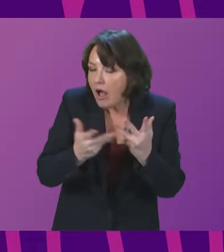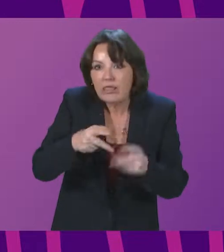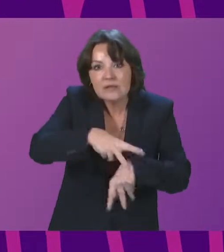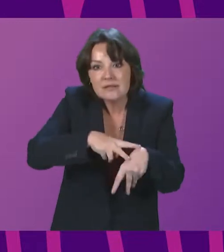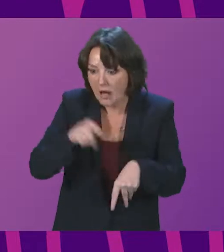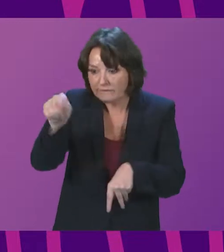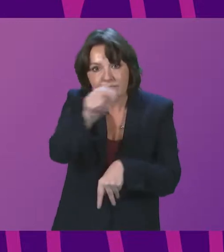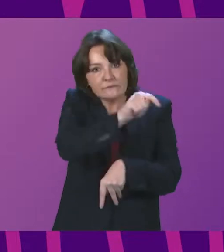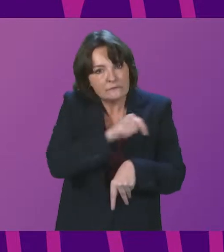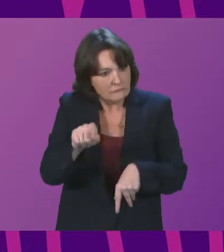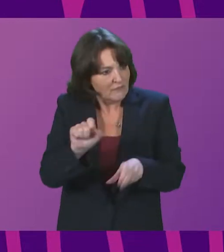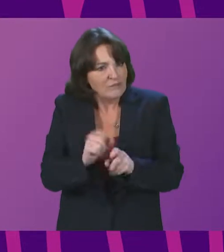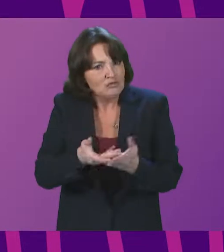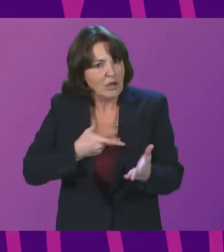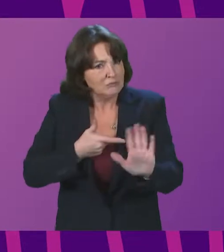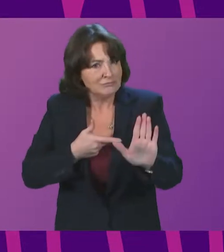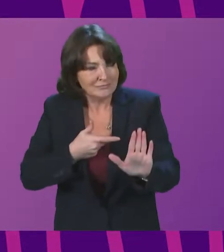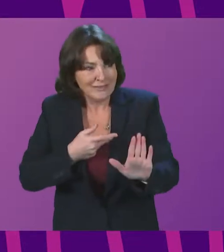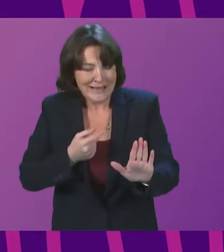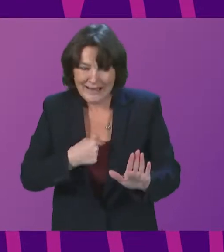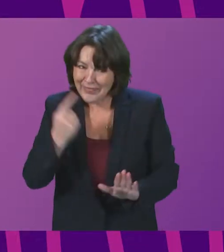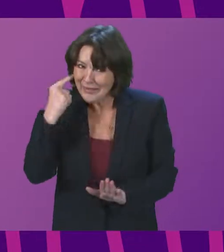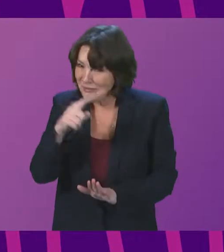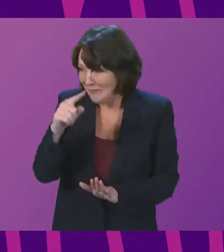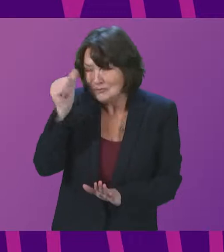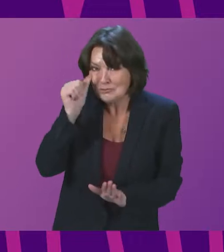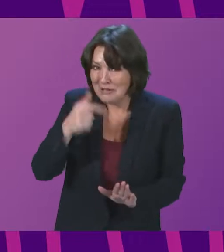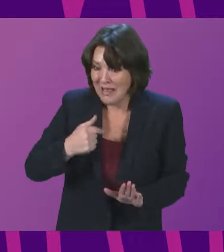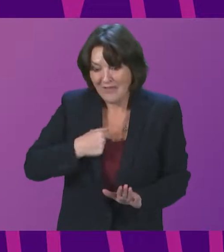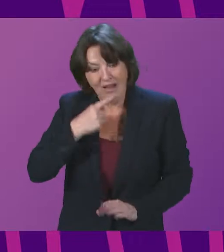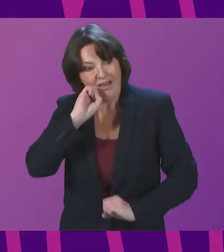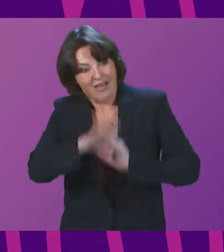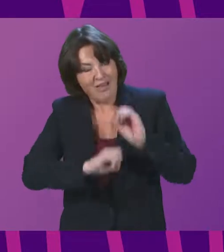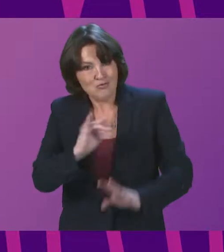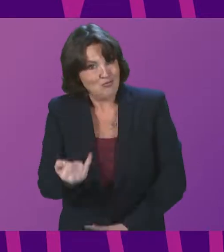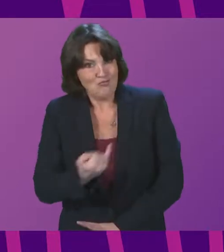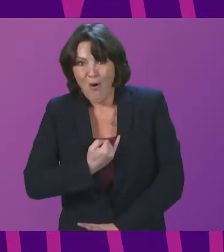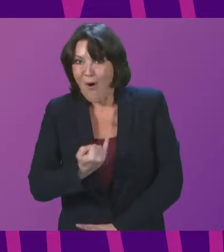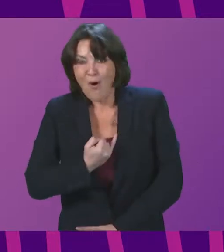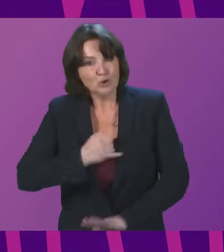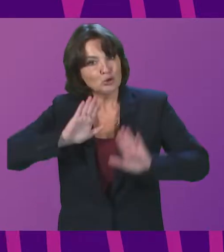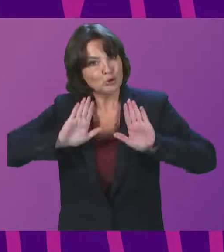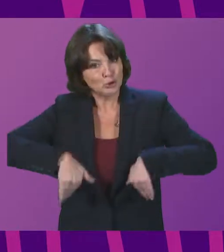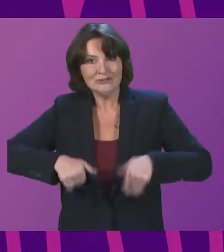would be entitled. As I think most reasonable people would accept, it would be completely wrong of me, in the